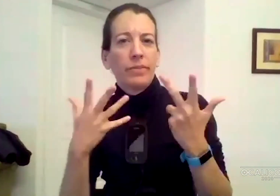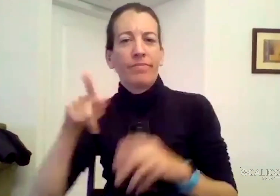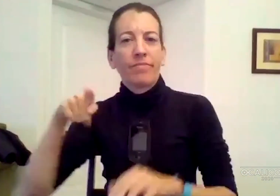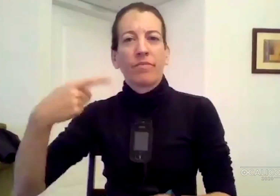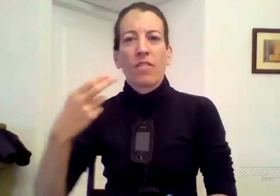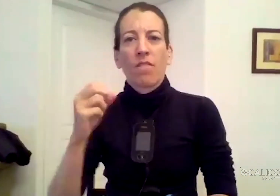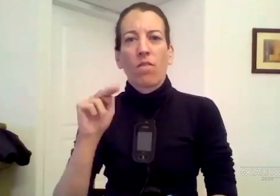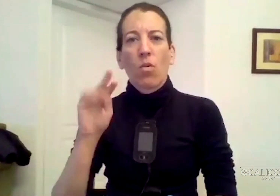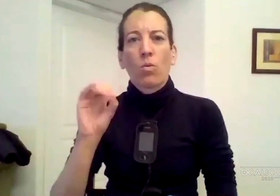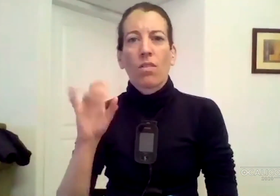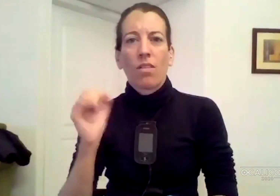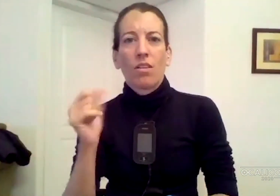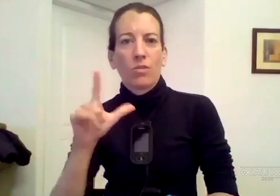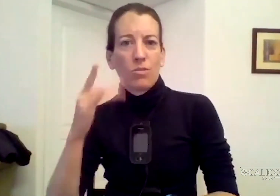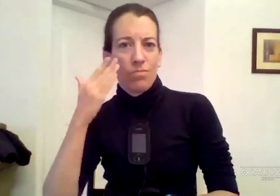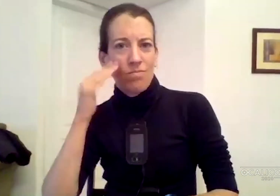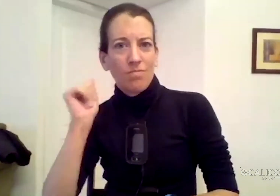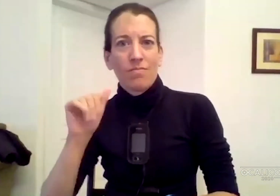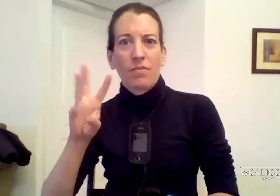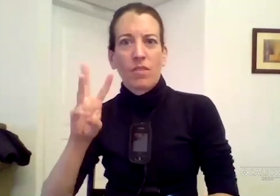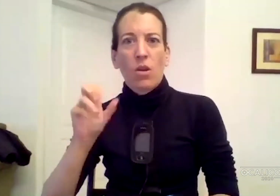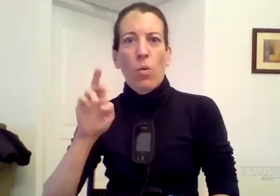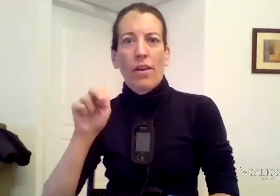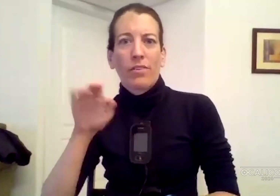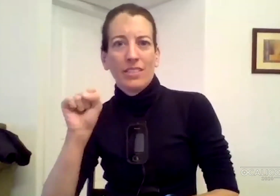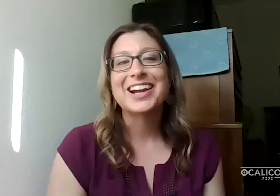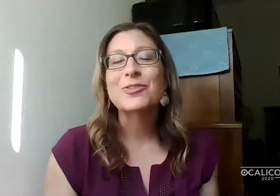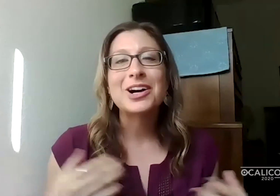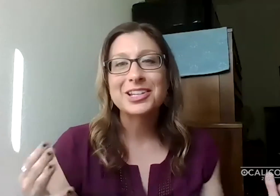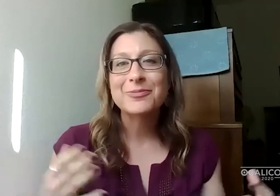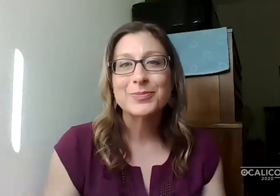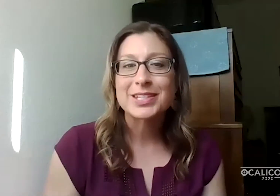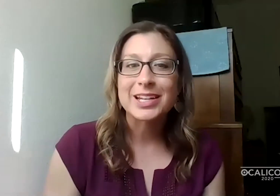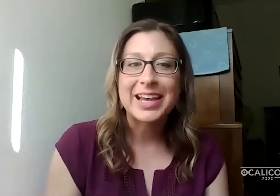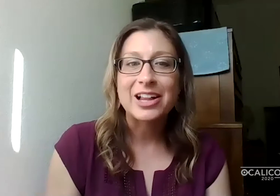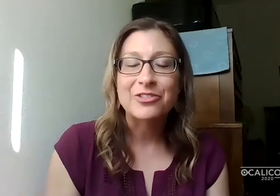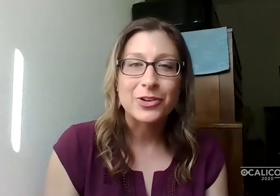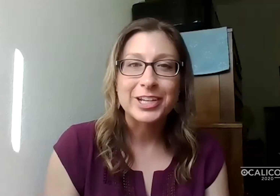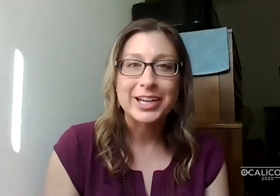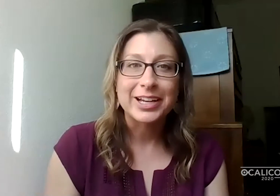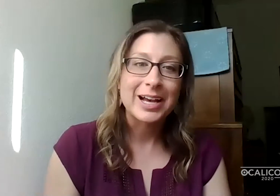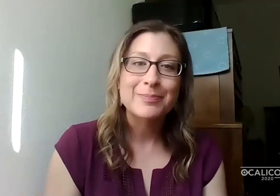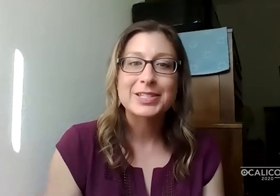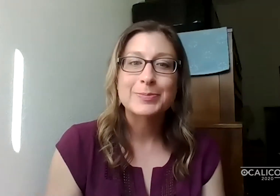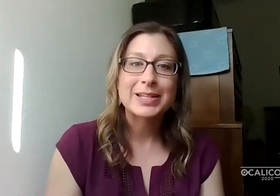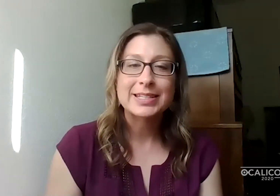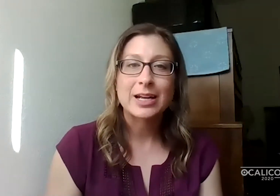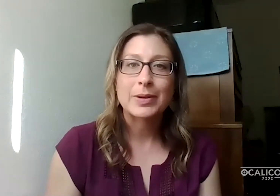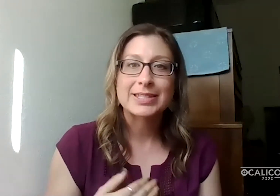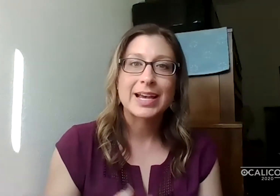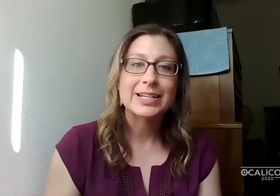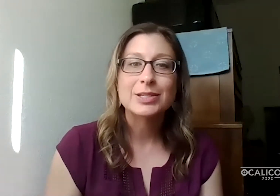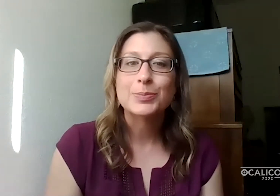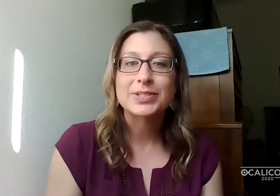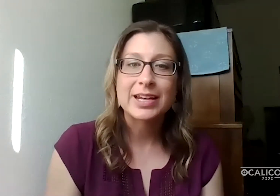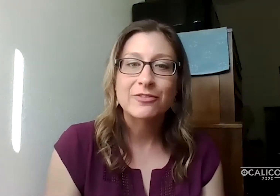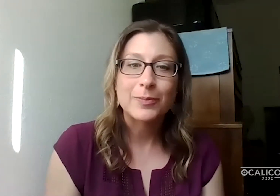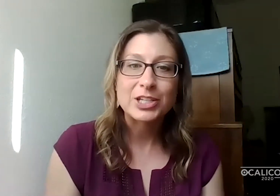A focus on phonological awareness. Welcome from sunny California! I'm Mel Spence, and I'm excited to present information